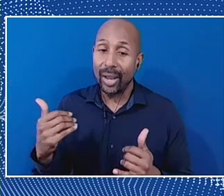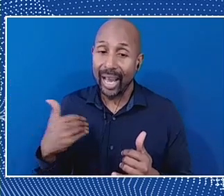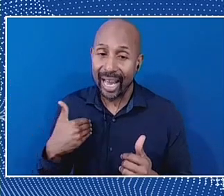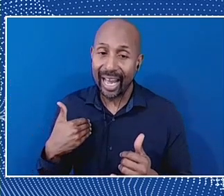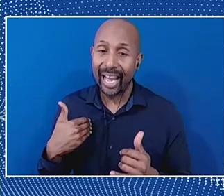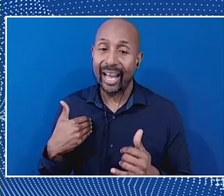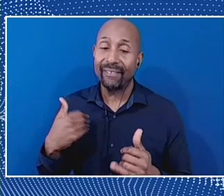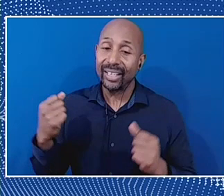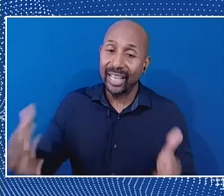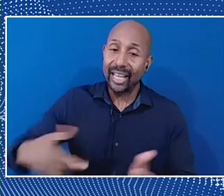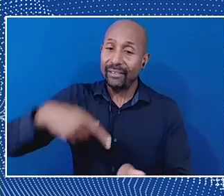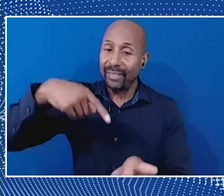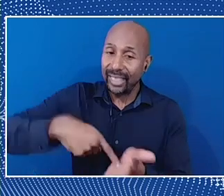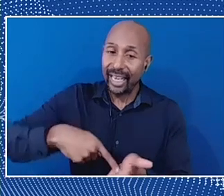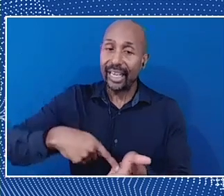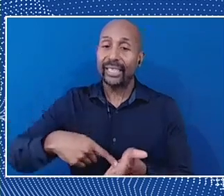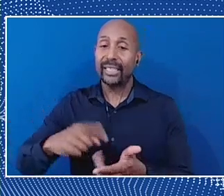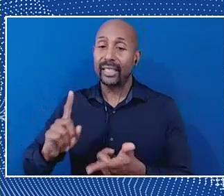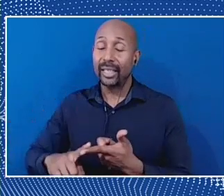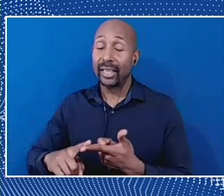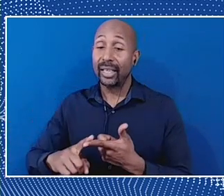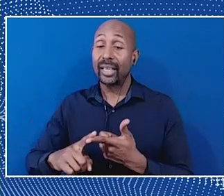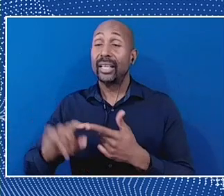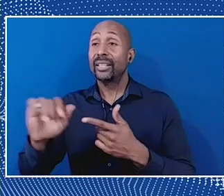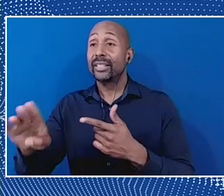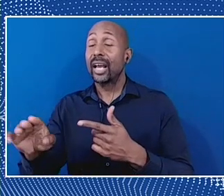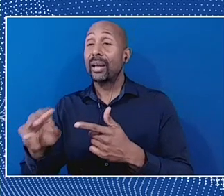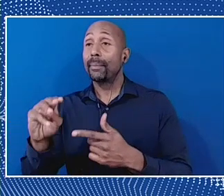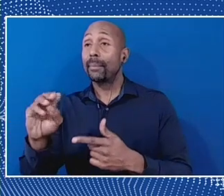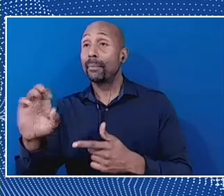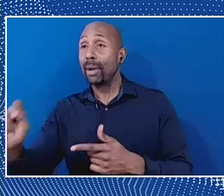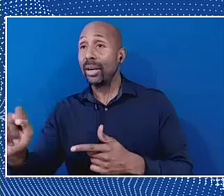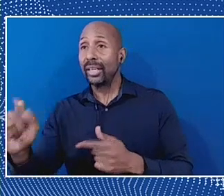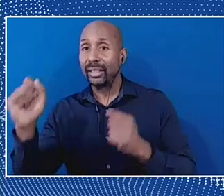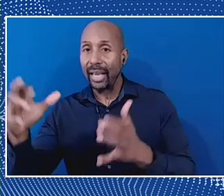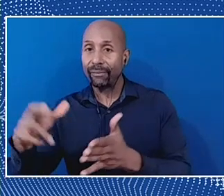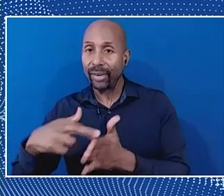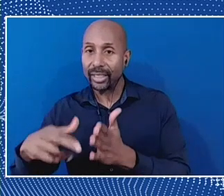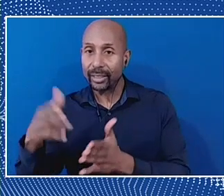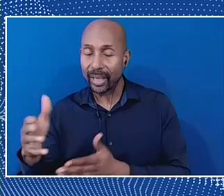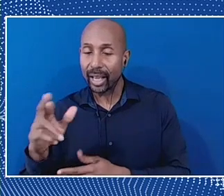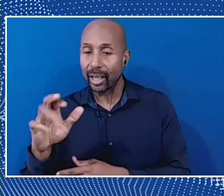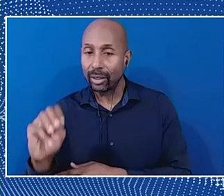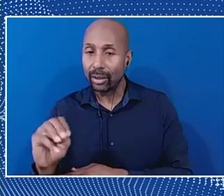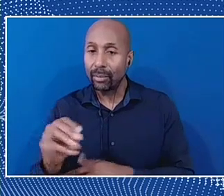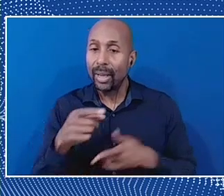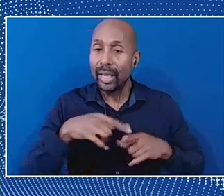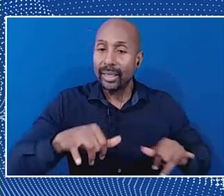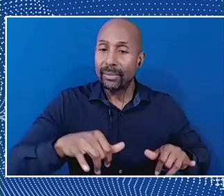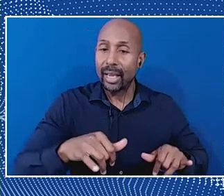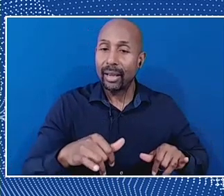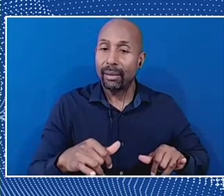predatory lenders rack up interest fees, creating a perfect storm that for many is